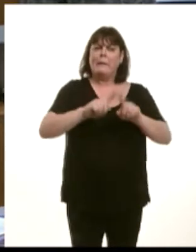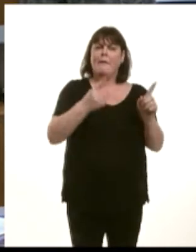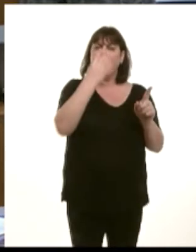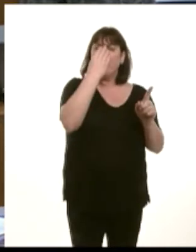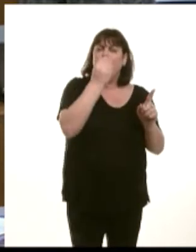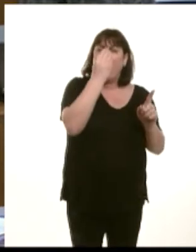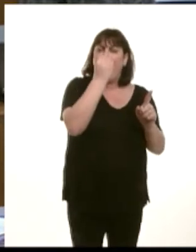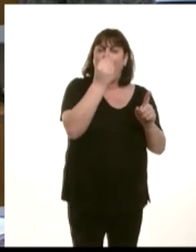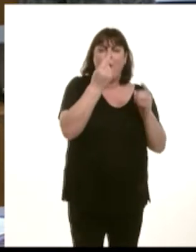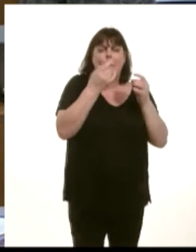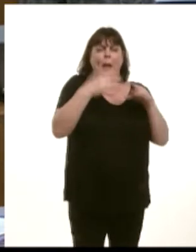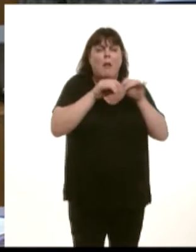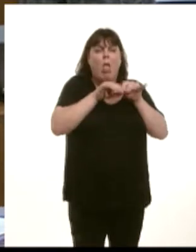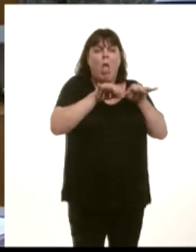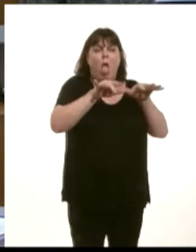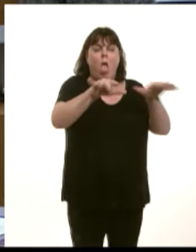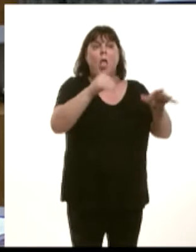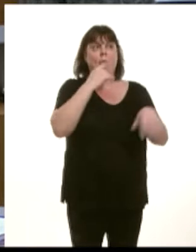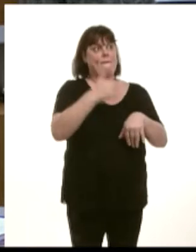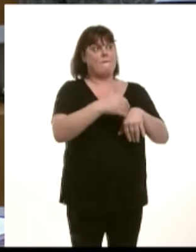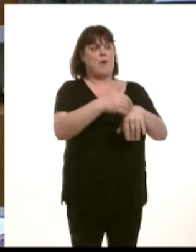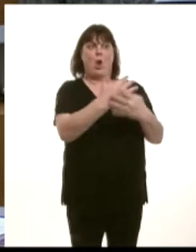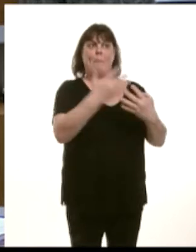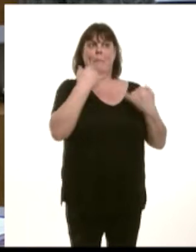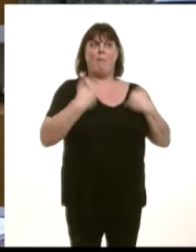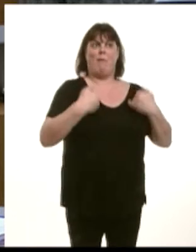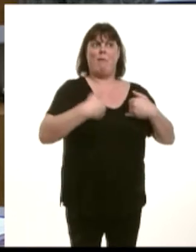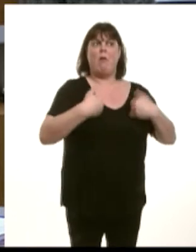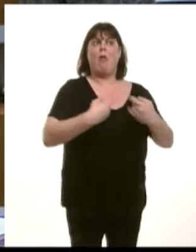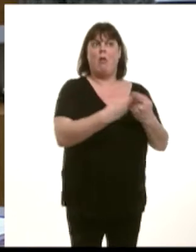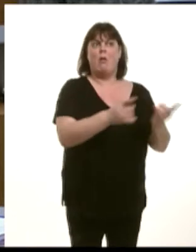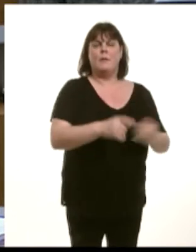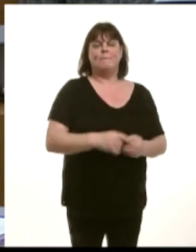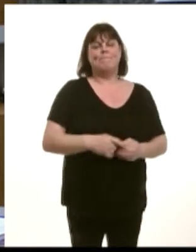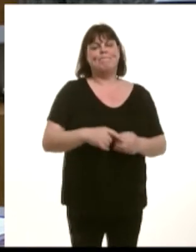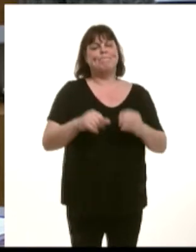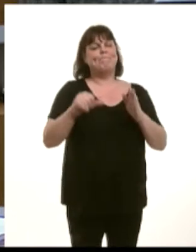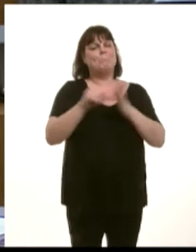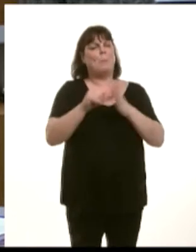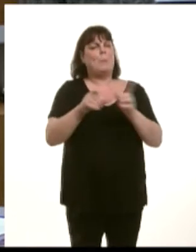That, of course, has a knock-on effect across the whole of A&E. As I said earlier on, the difficulty with A&E is trying to predict the level of demand